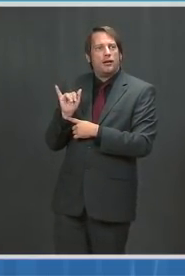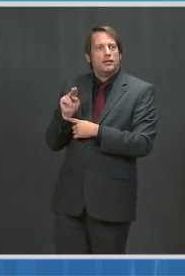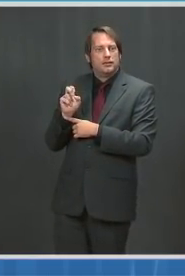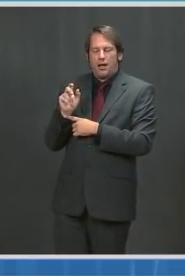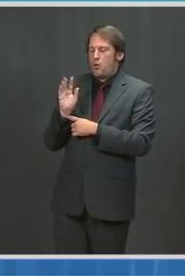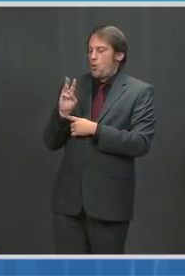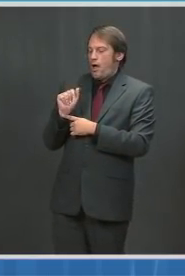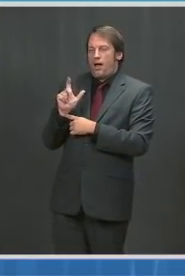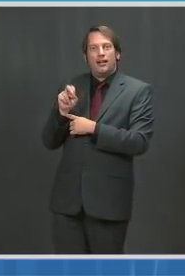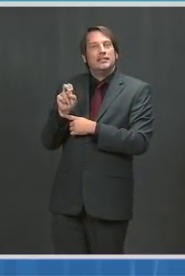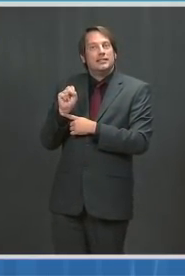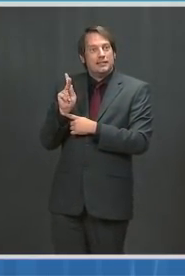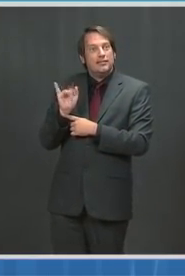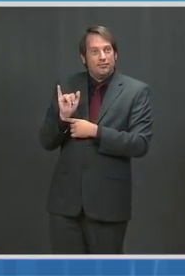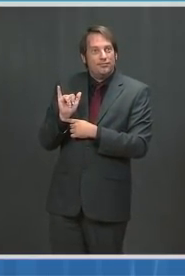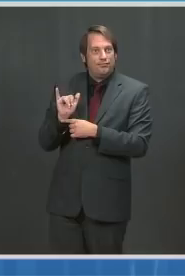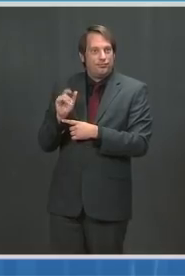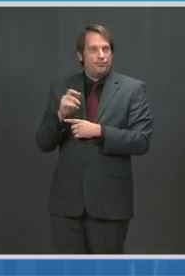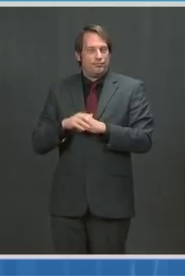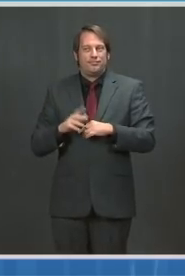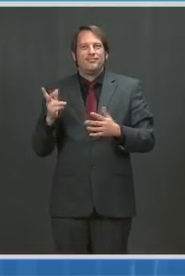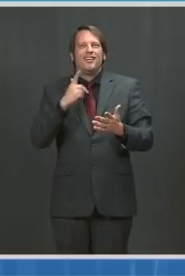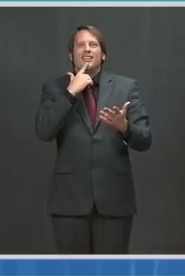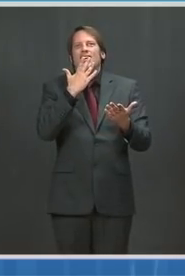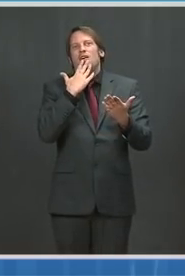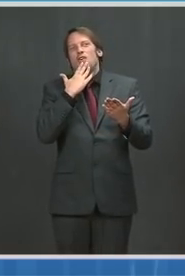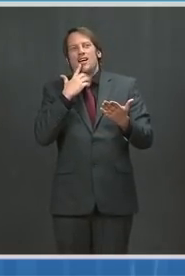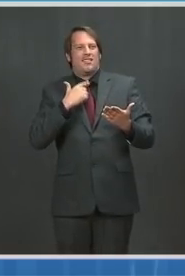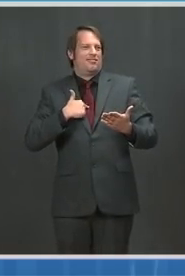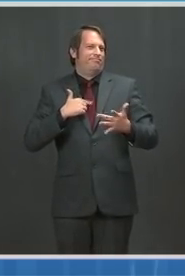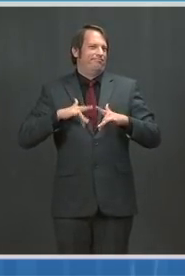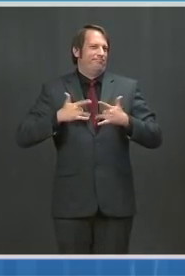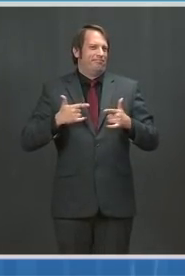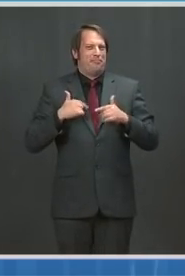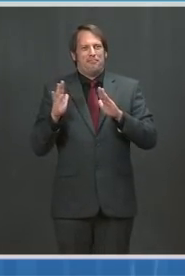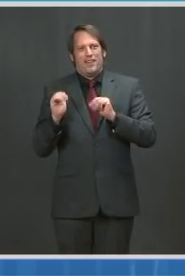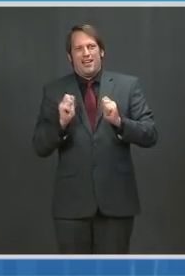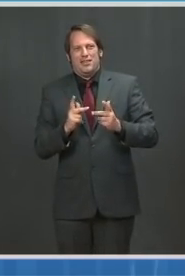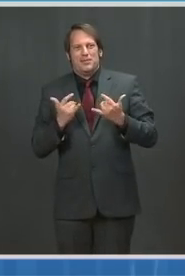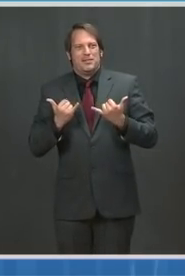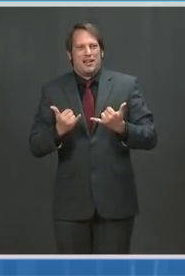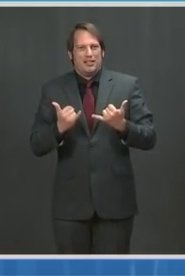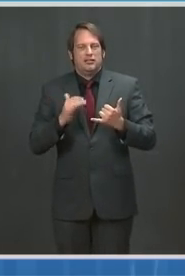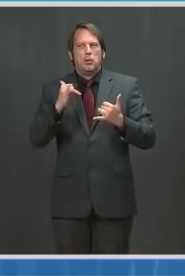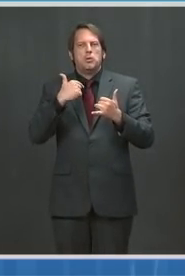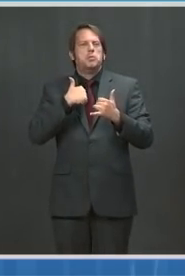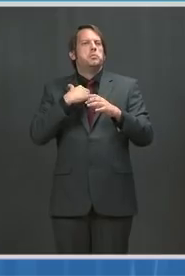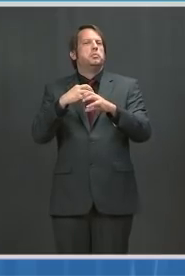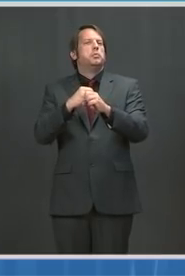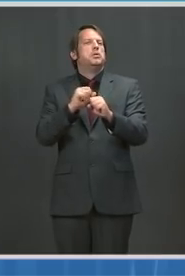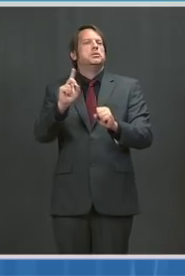I'm glad to be back with you today. As always, I'll begin with an overview of the data. CDC's most recent data show